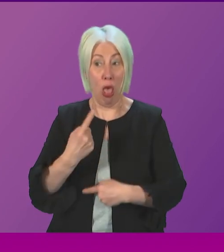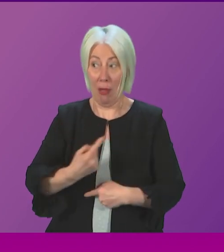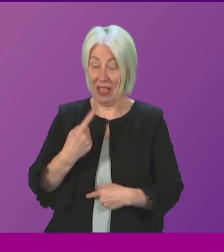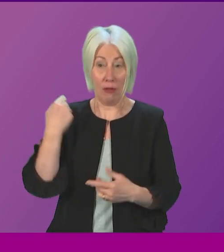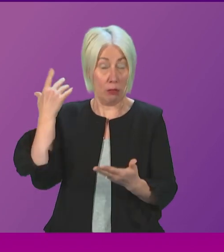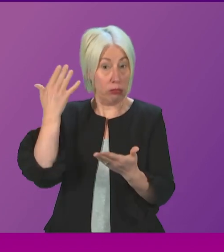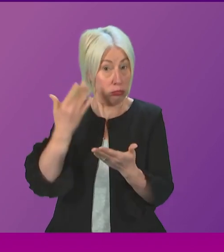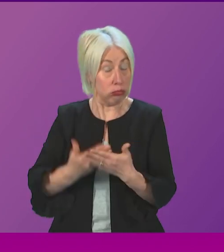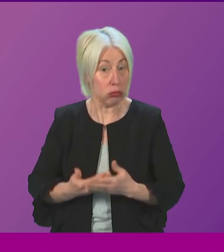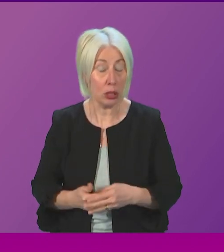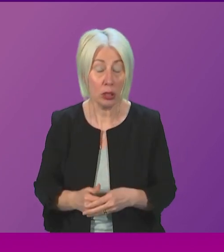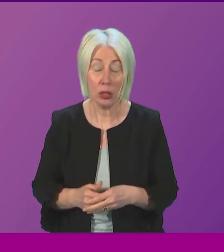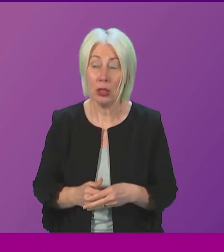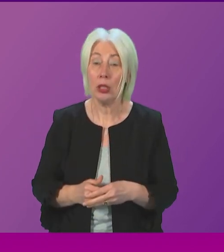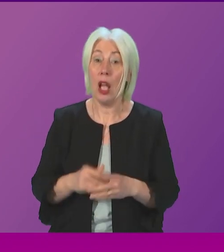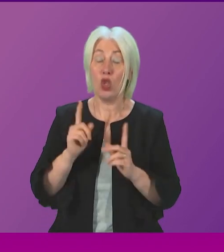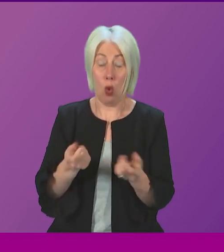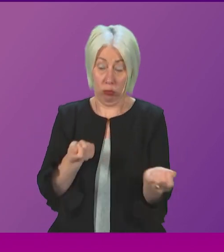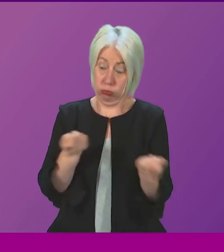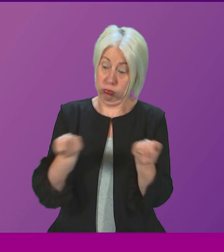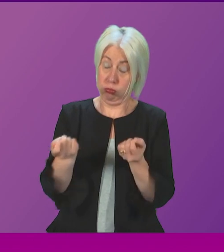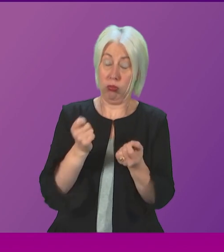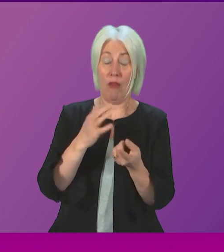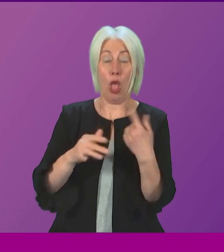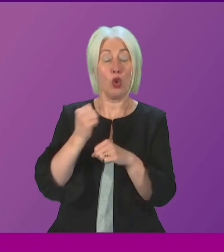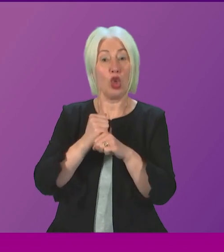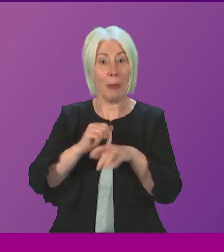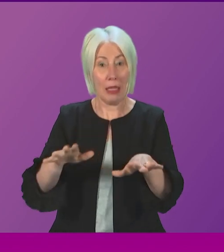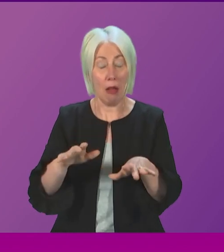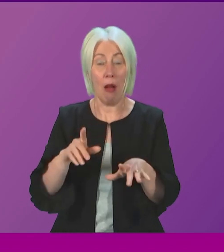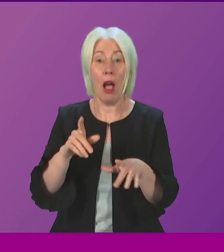Although the regulatory responsibility for social media lies with the United Kingdom